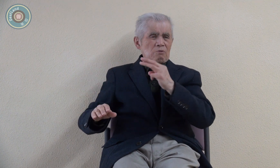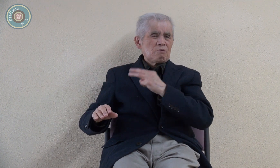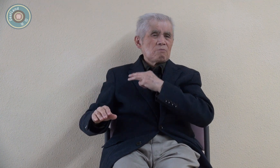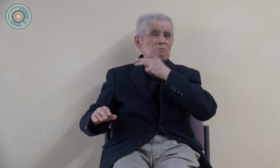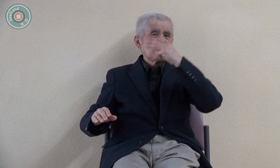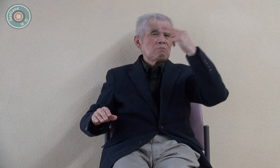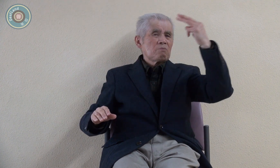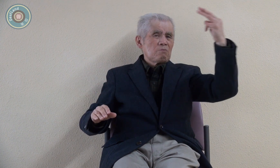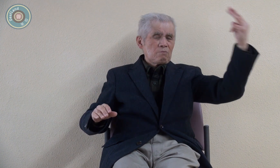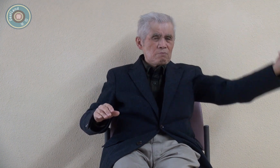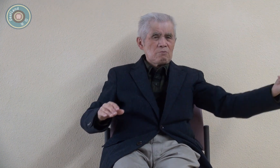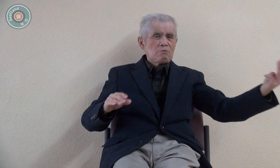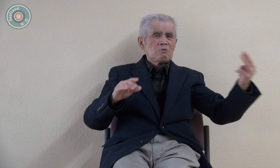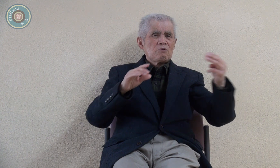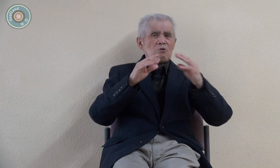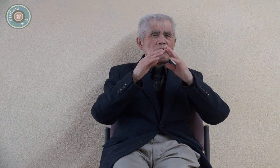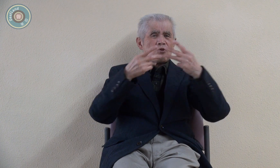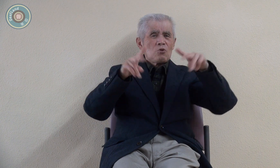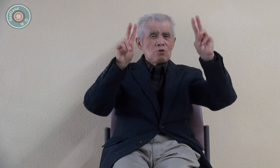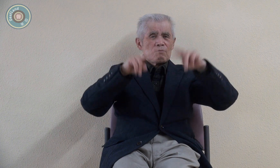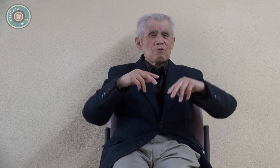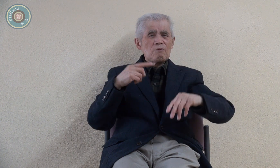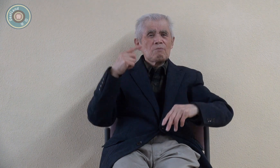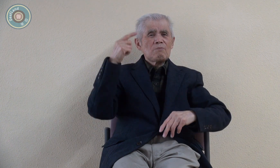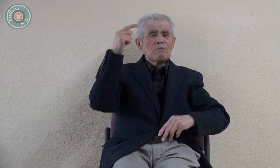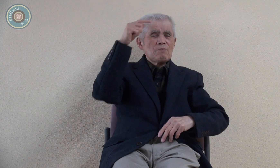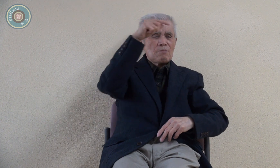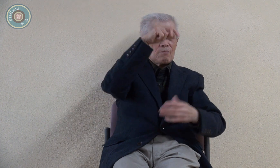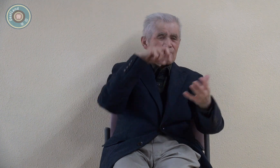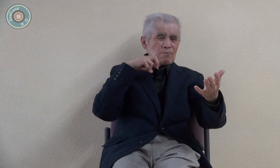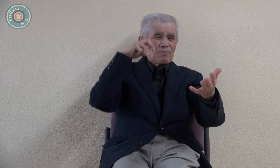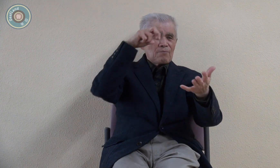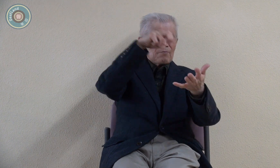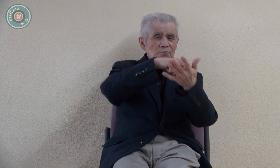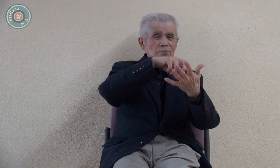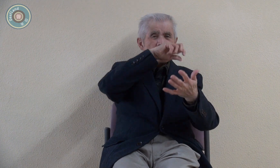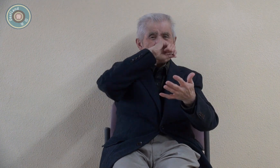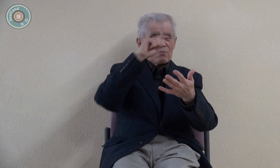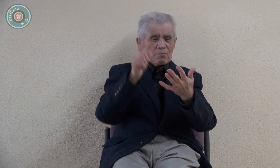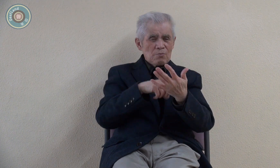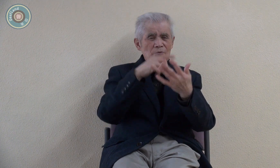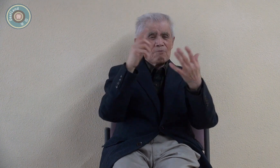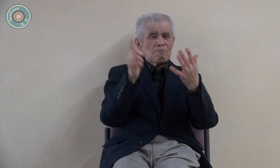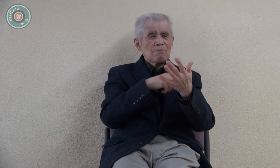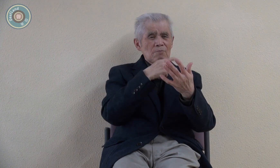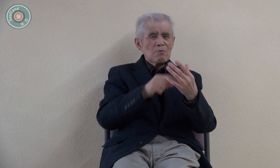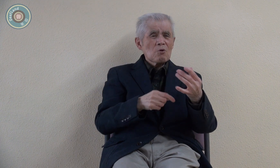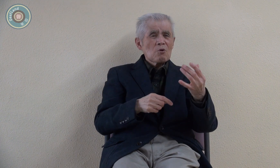After returning to Hiroshima